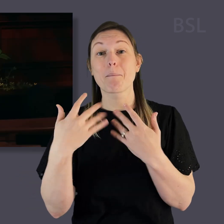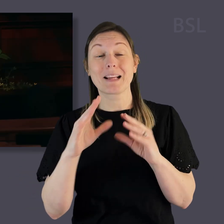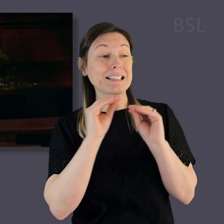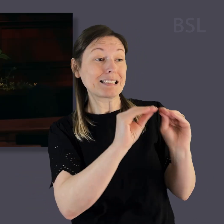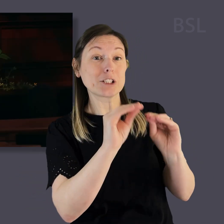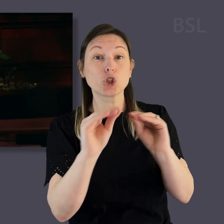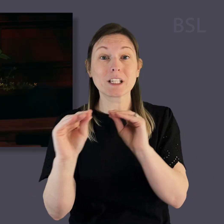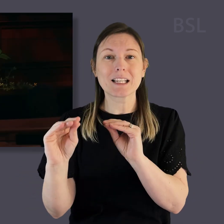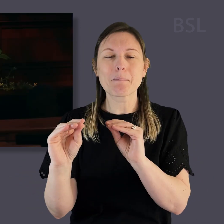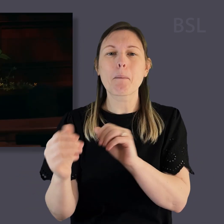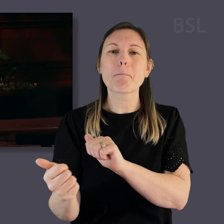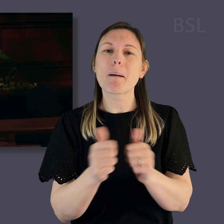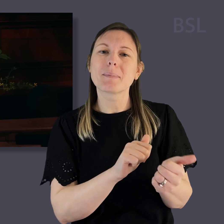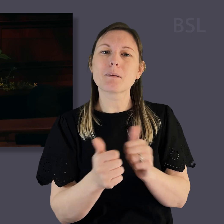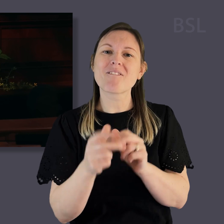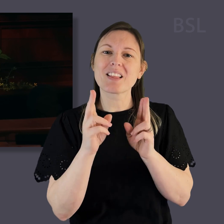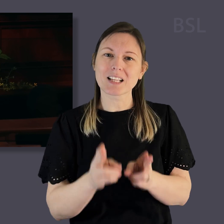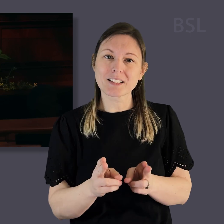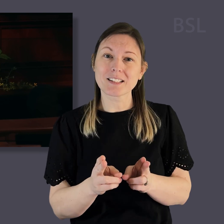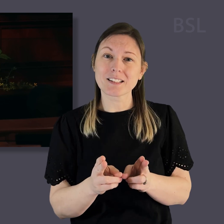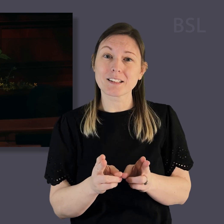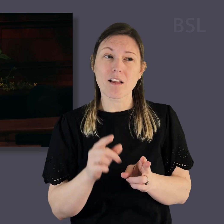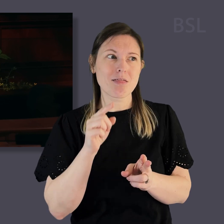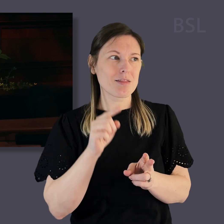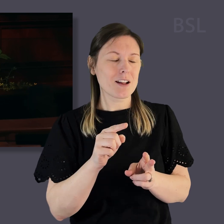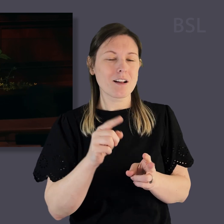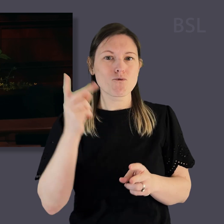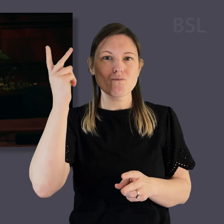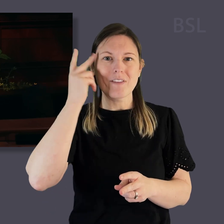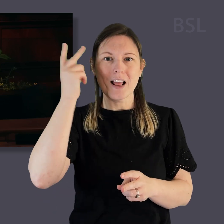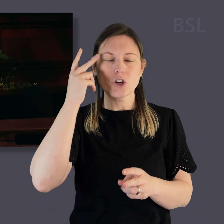about baptism for the dead. This was indeed a glorious revelation